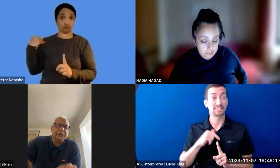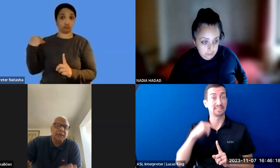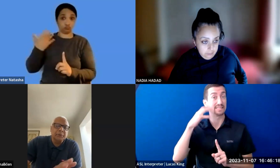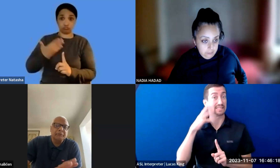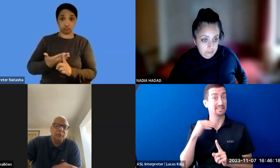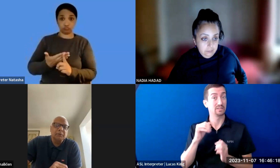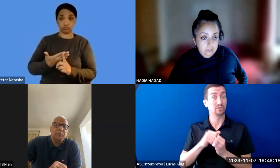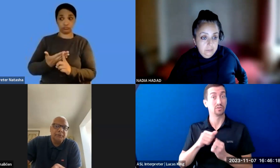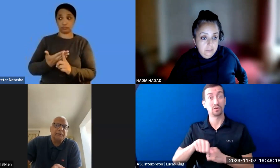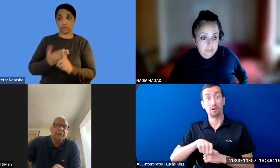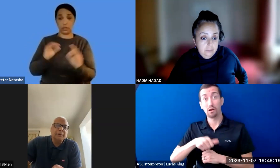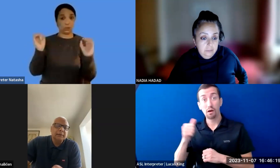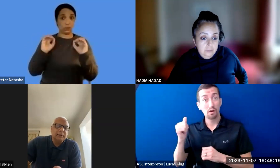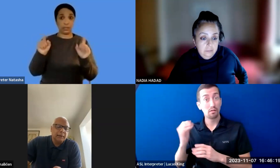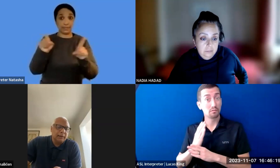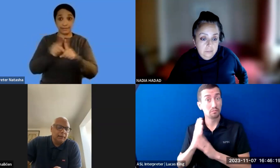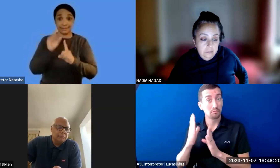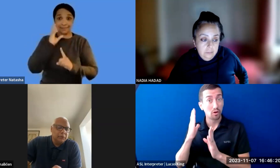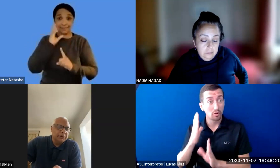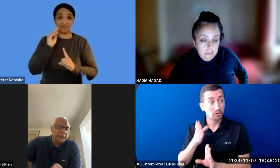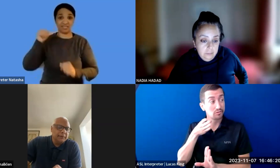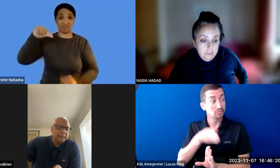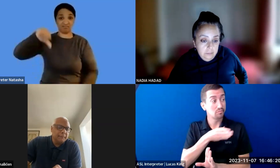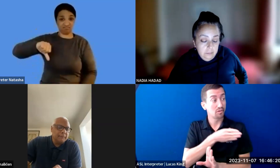that we have worked with to date.